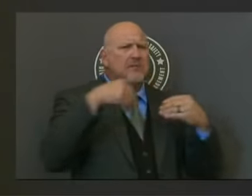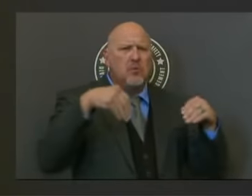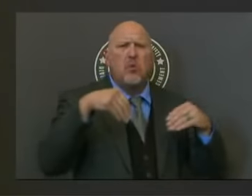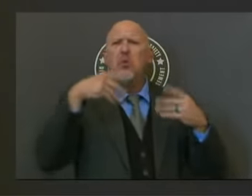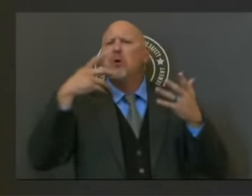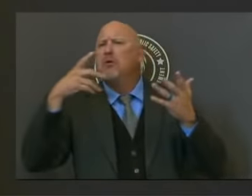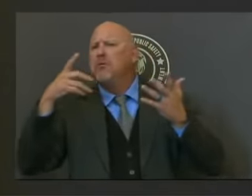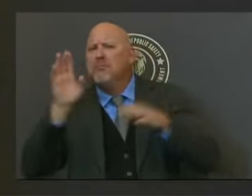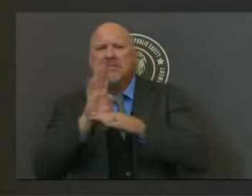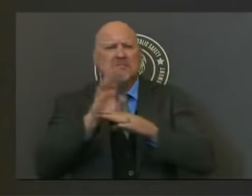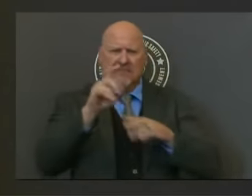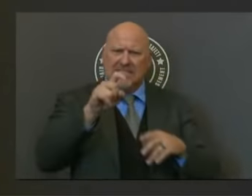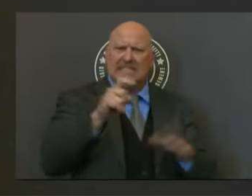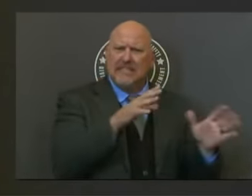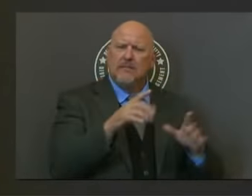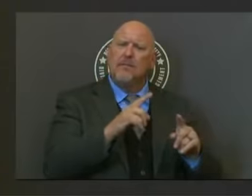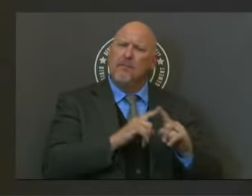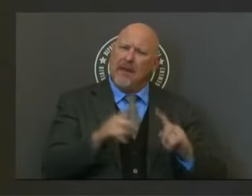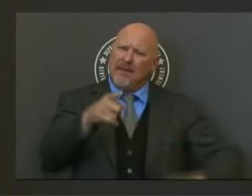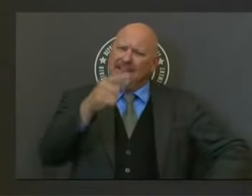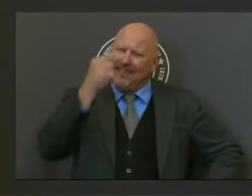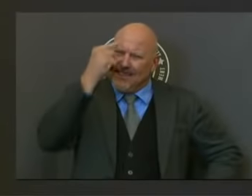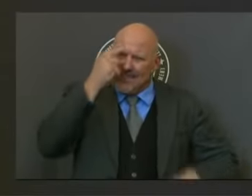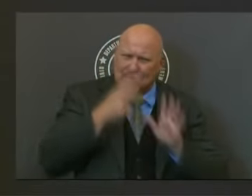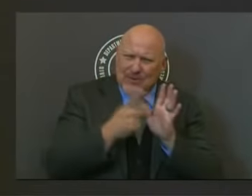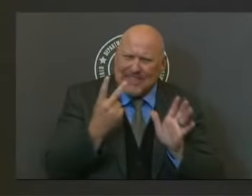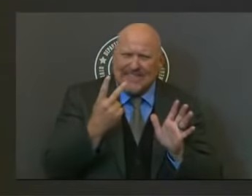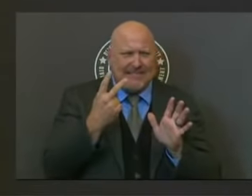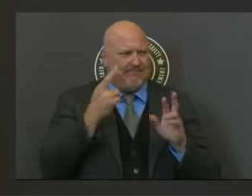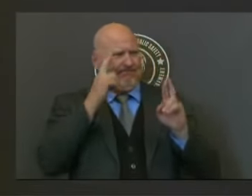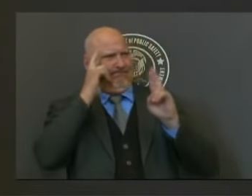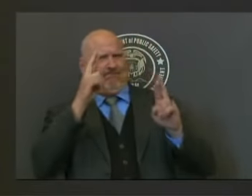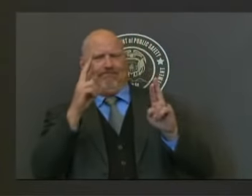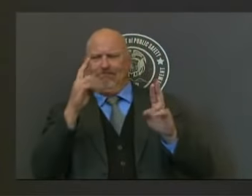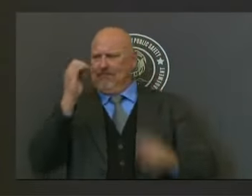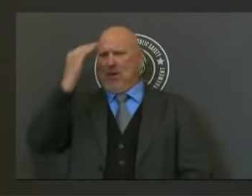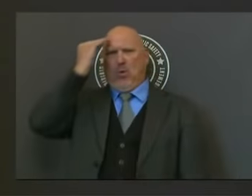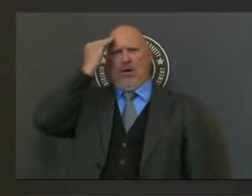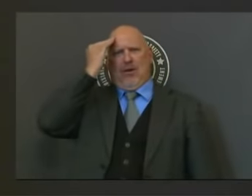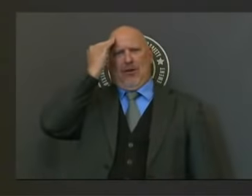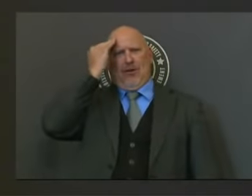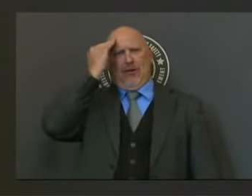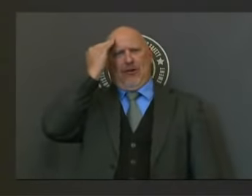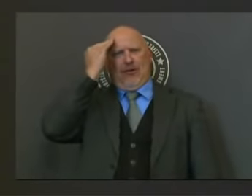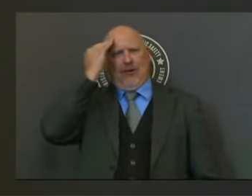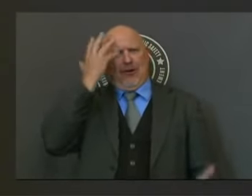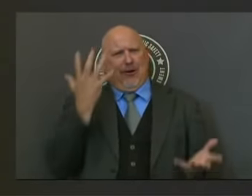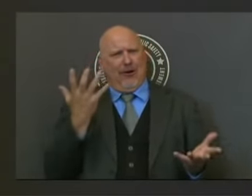of the index that we are sharing